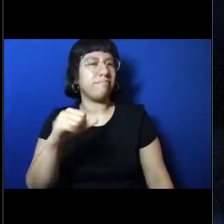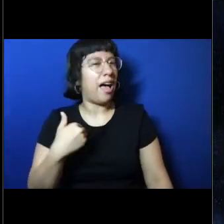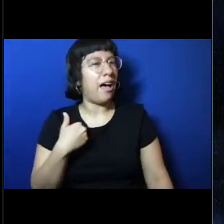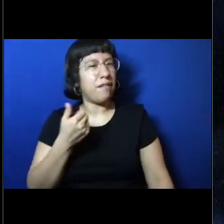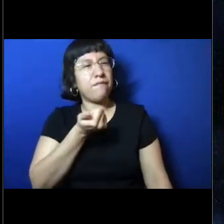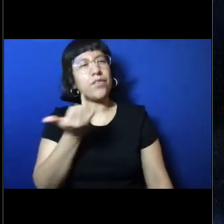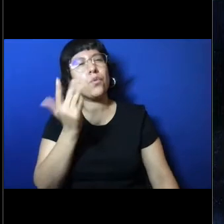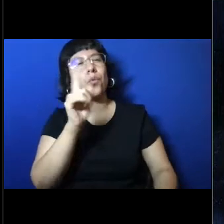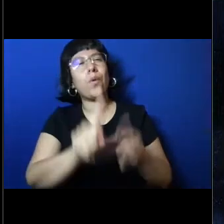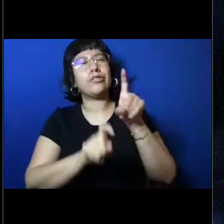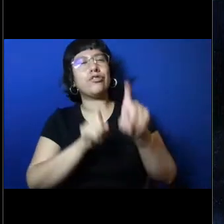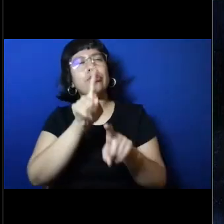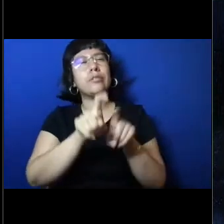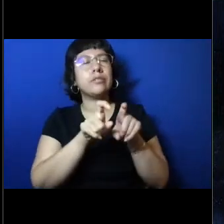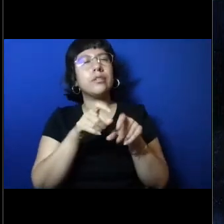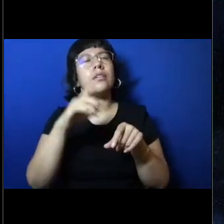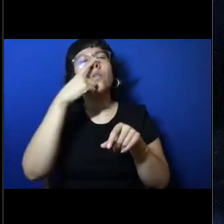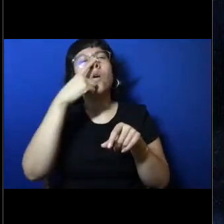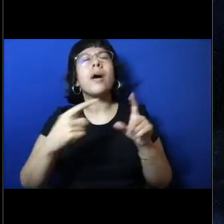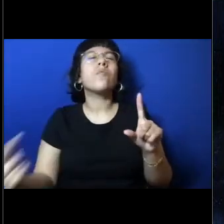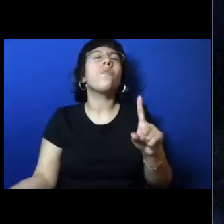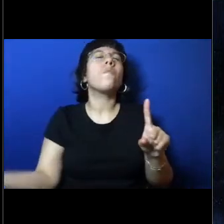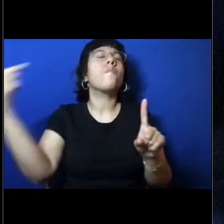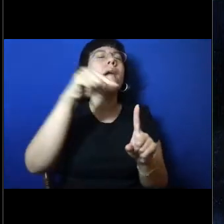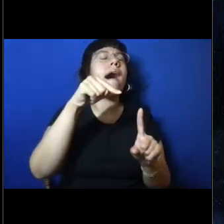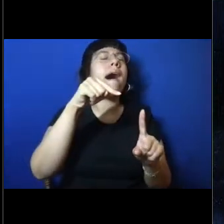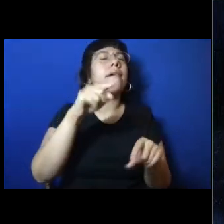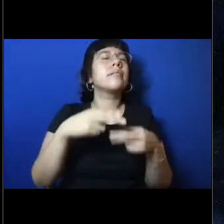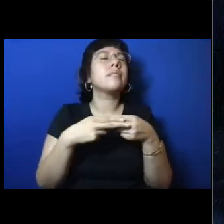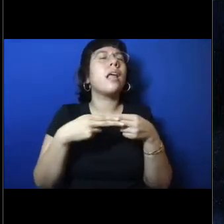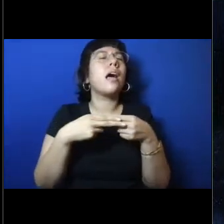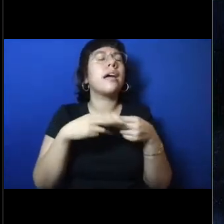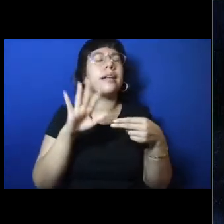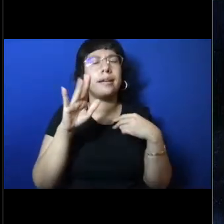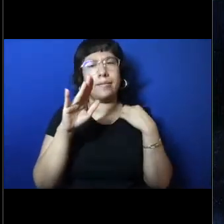So can you go back to the picture of Svalbard?